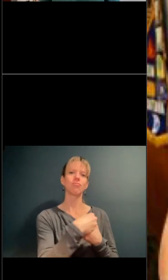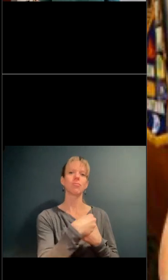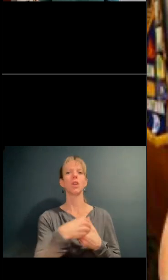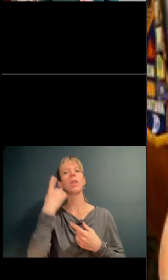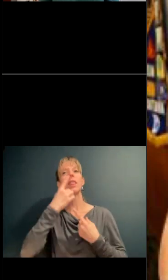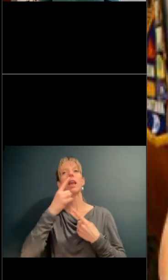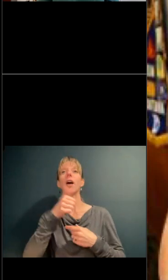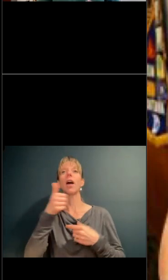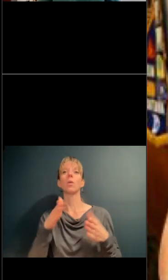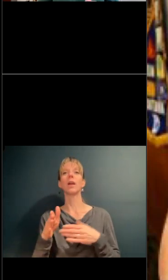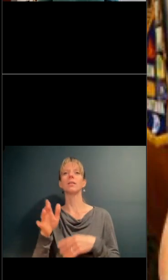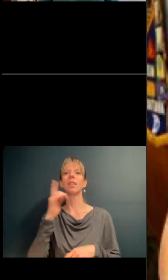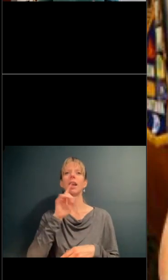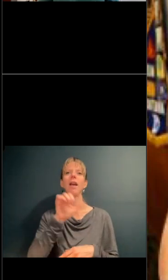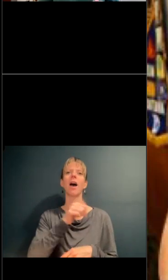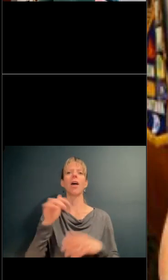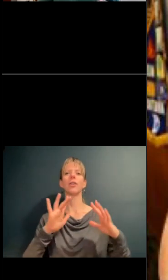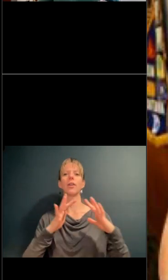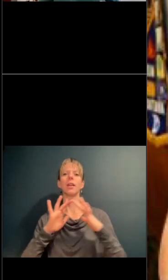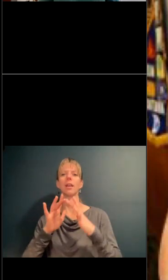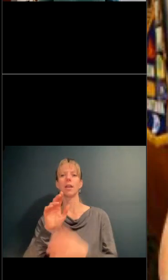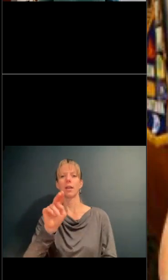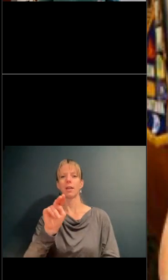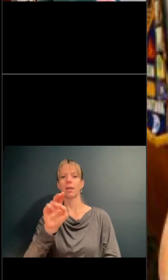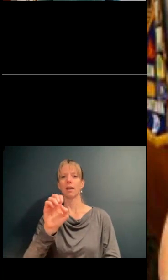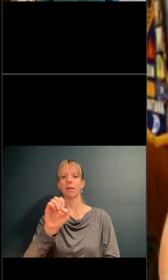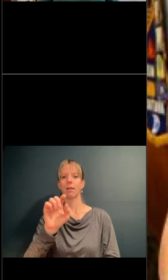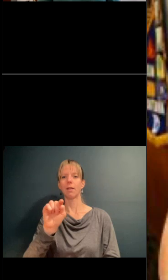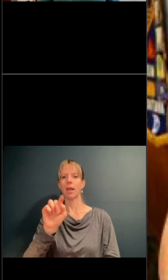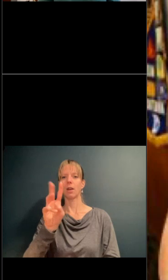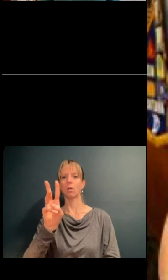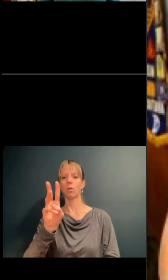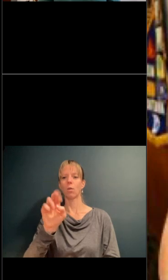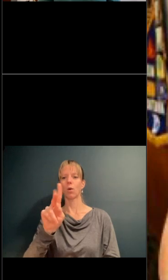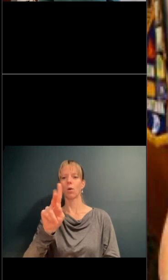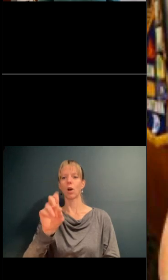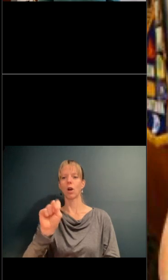Think about the other networks that are part of your local town, your Chamber of Commerce,